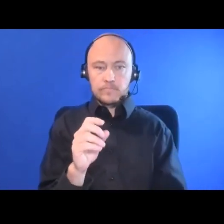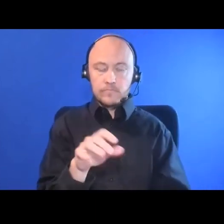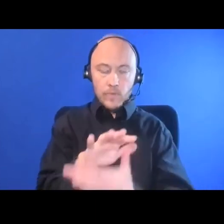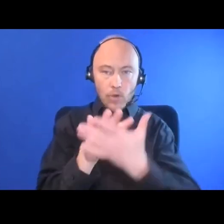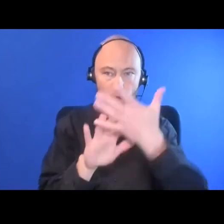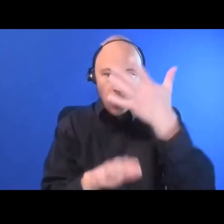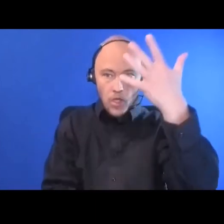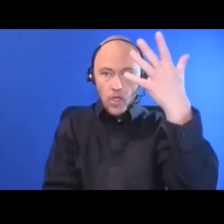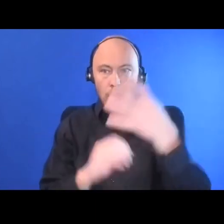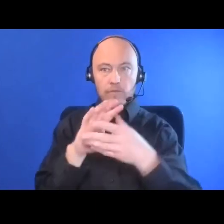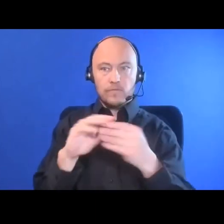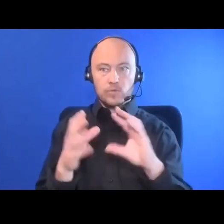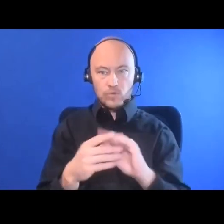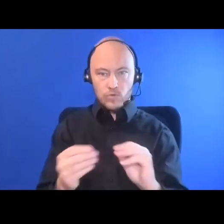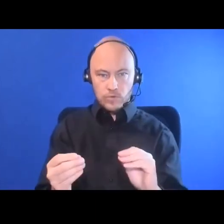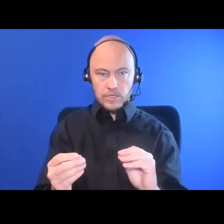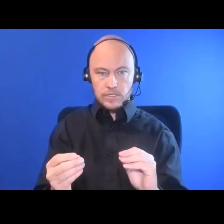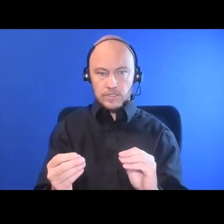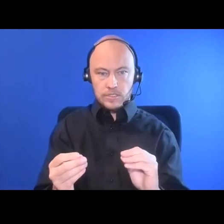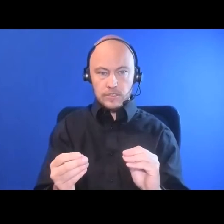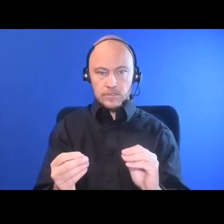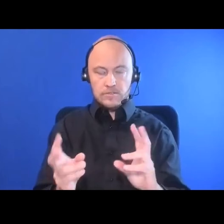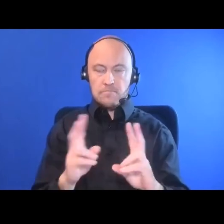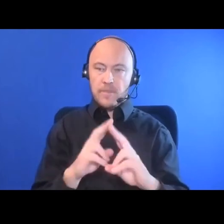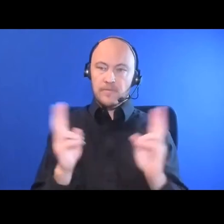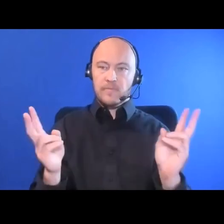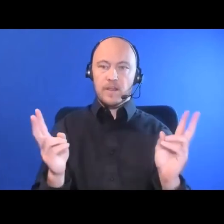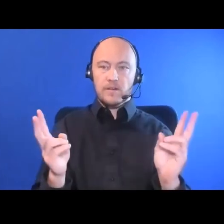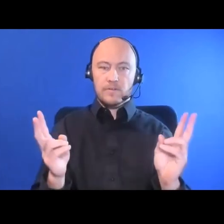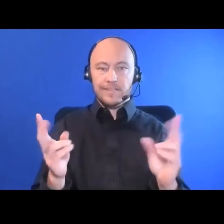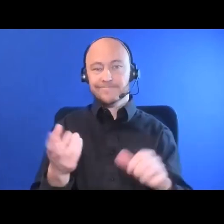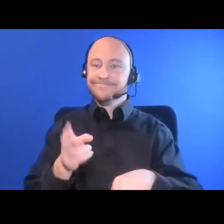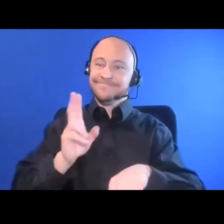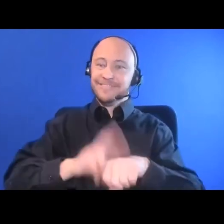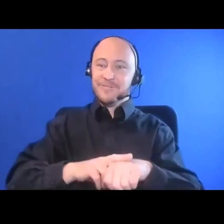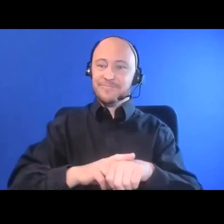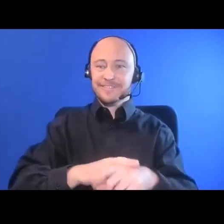everyone's being very normal and carrying on.